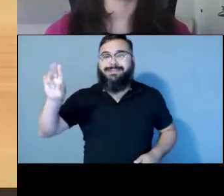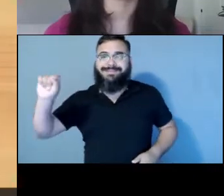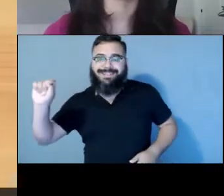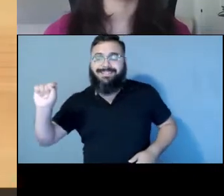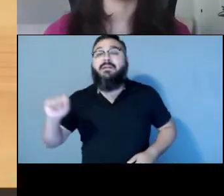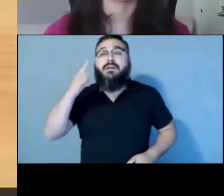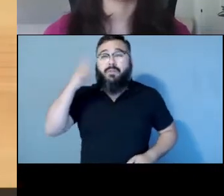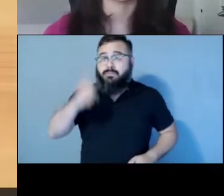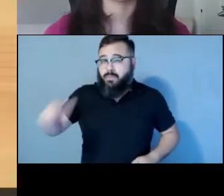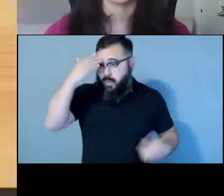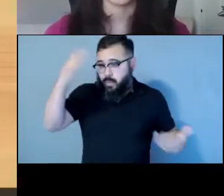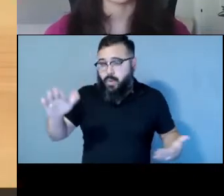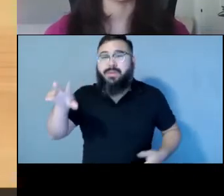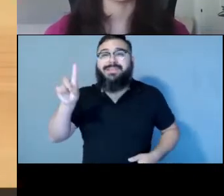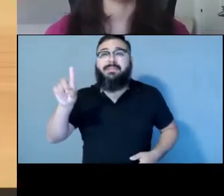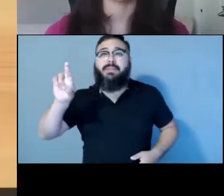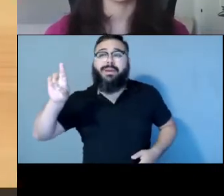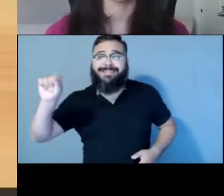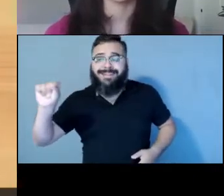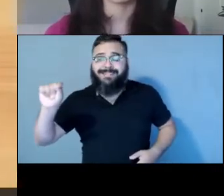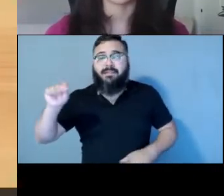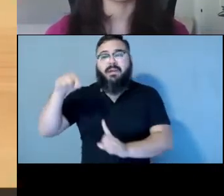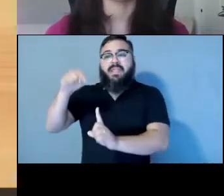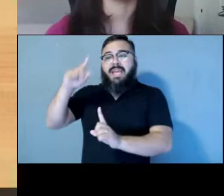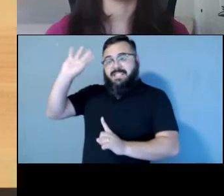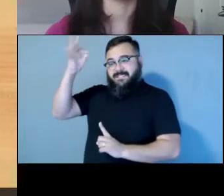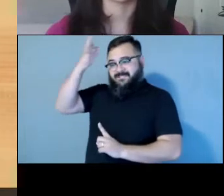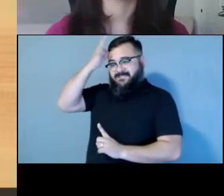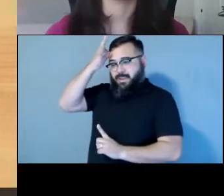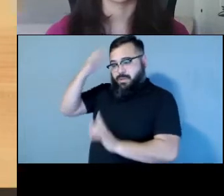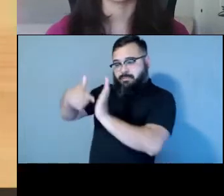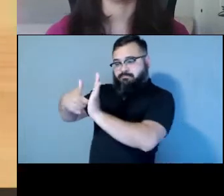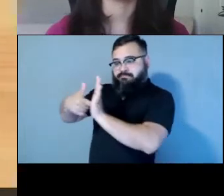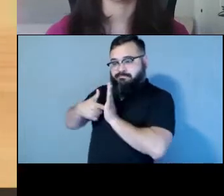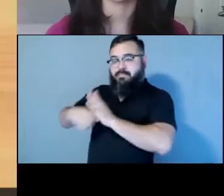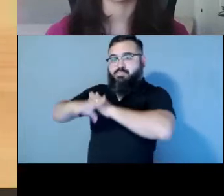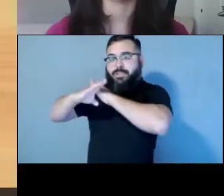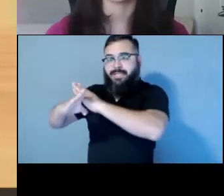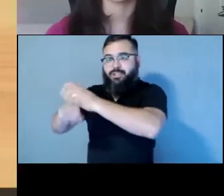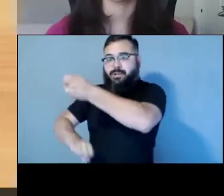Disability Rights Texas is the federally mandated protection and advocacy organization